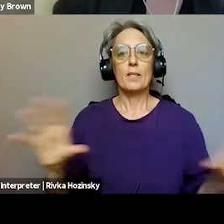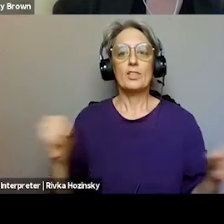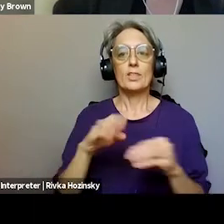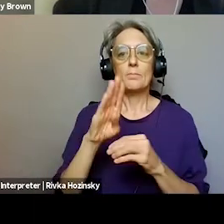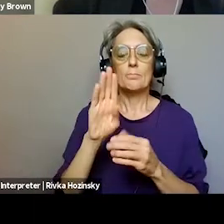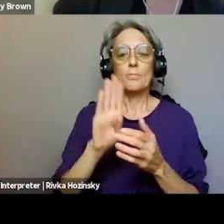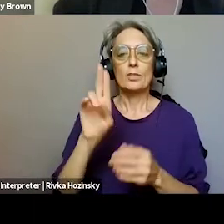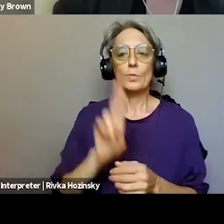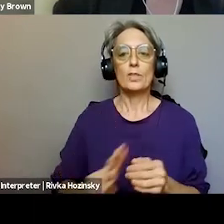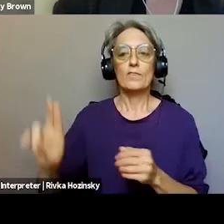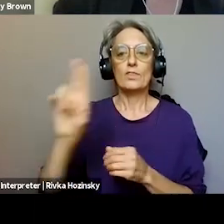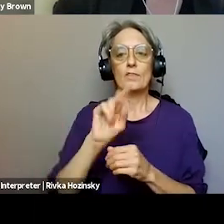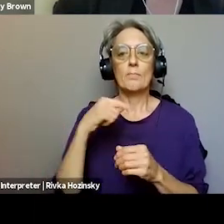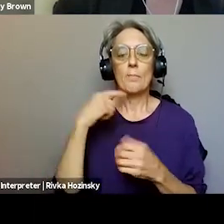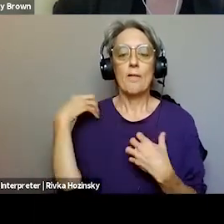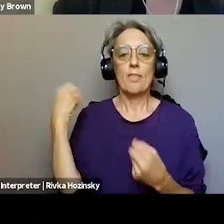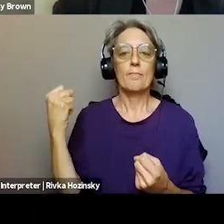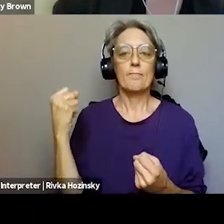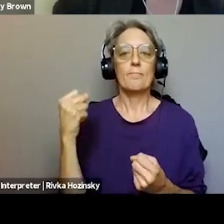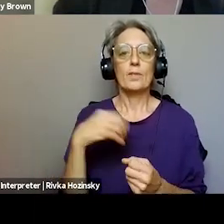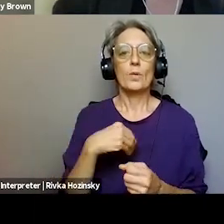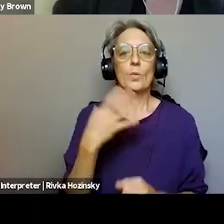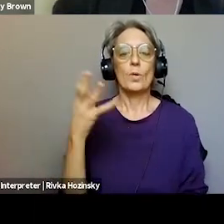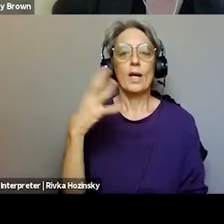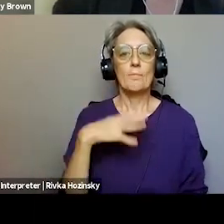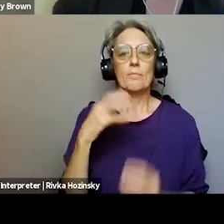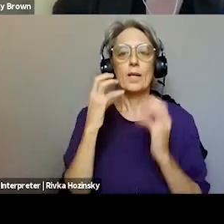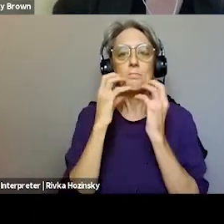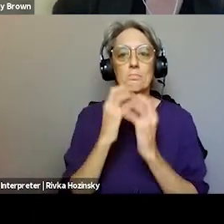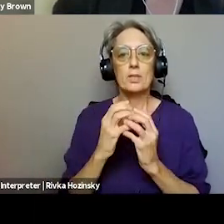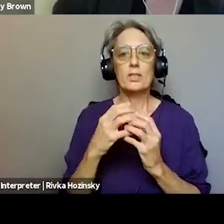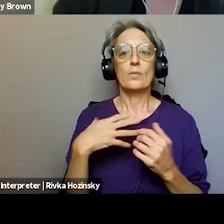I’m a white man with short brown hair and scraggly beard. I’m wearing a white collared button-up